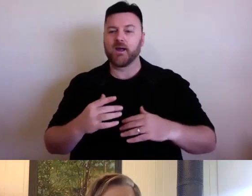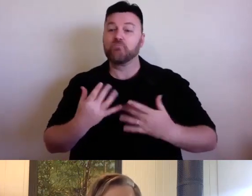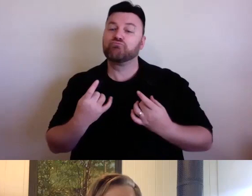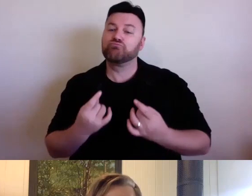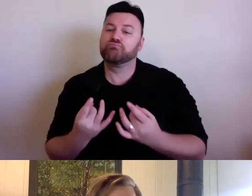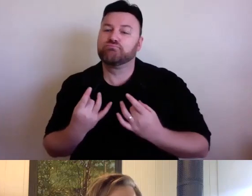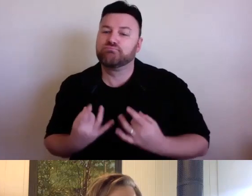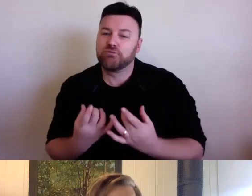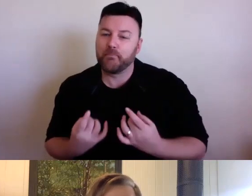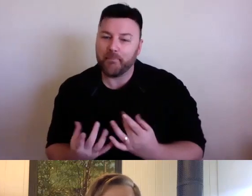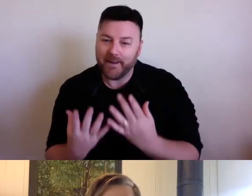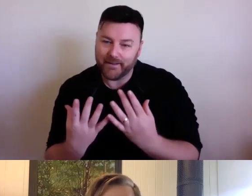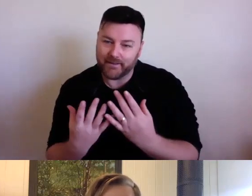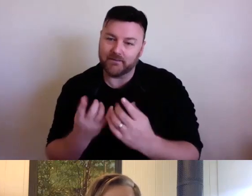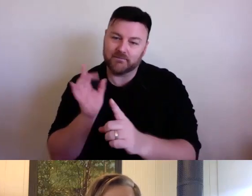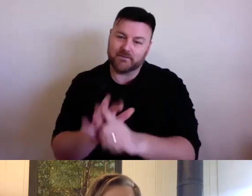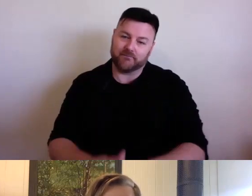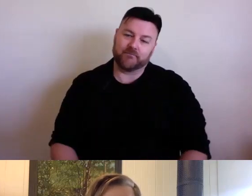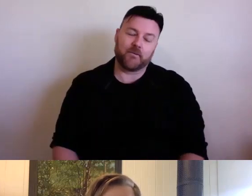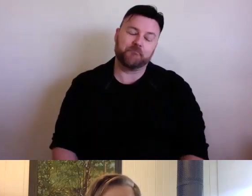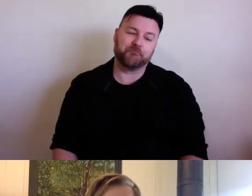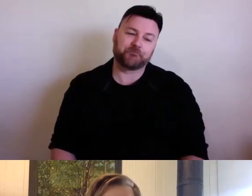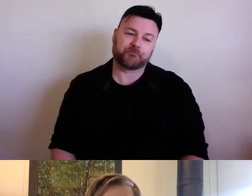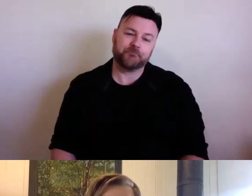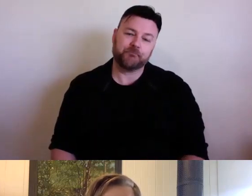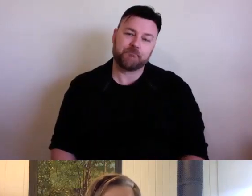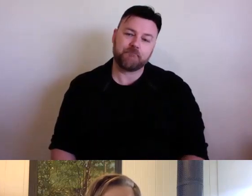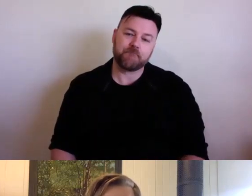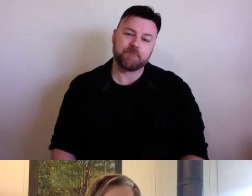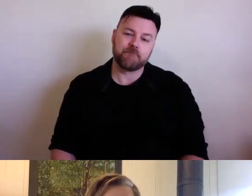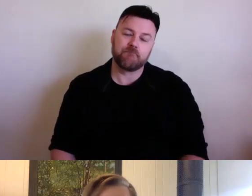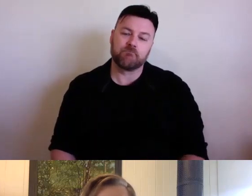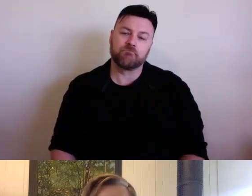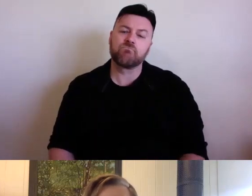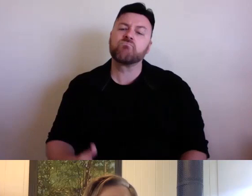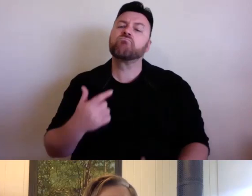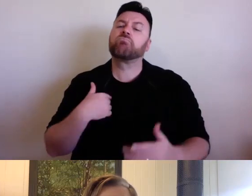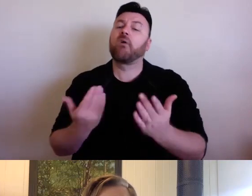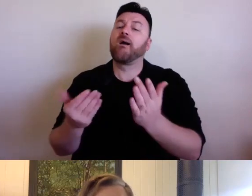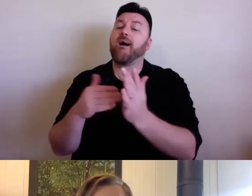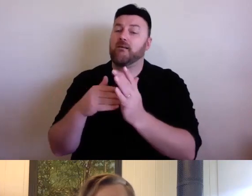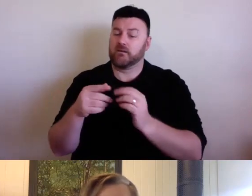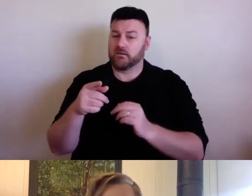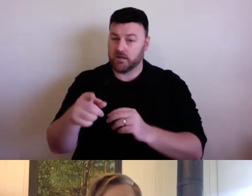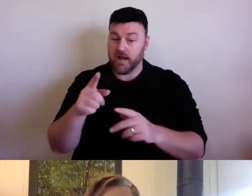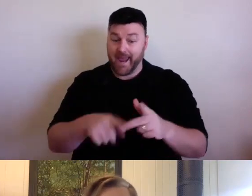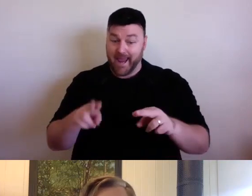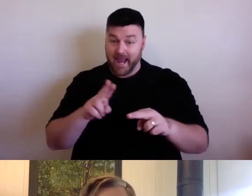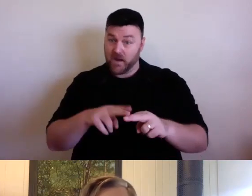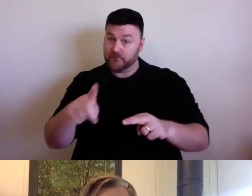The last little cent I'll throw this is if you're seeing yourself as somebody who's exercising leadership, then also please